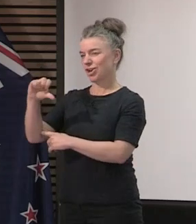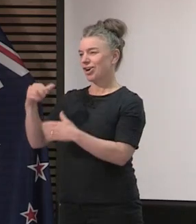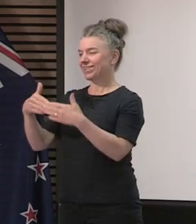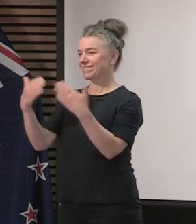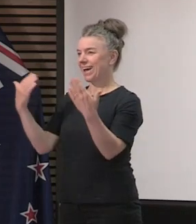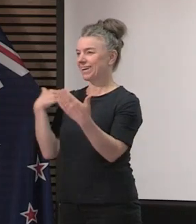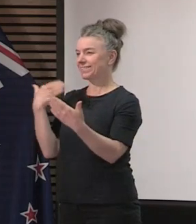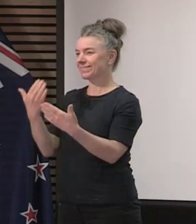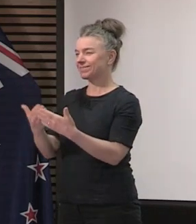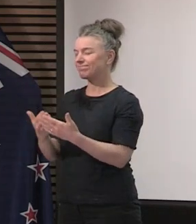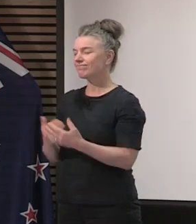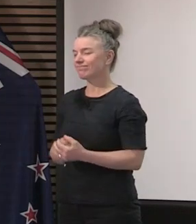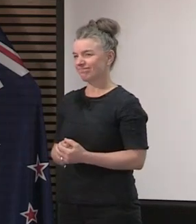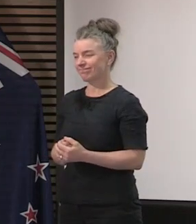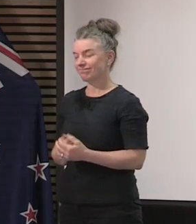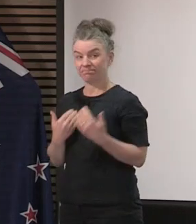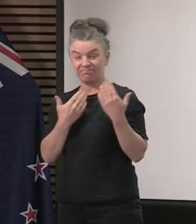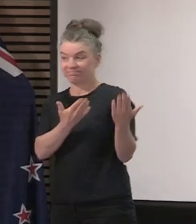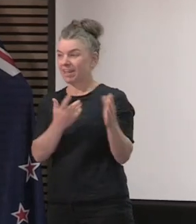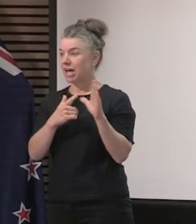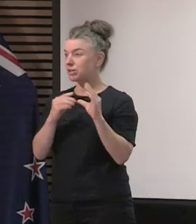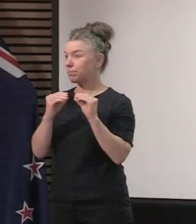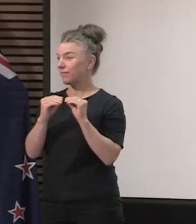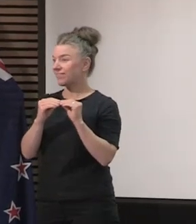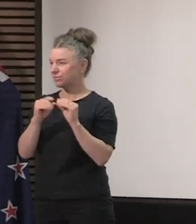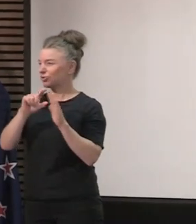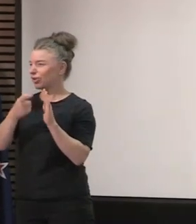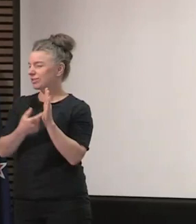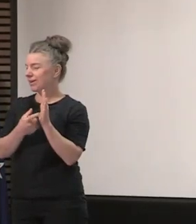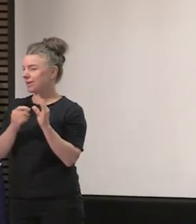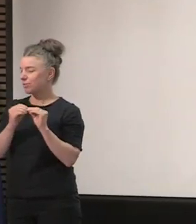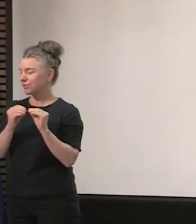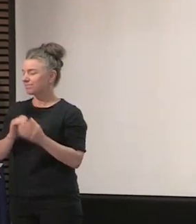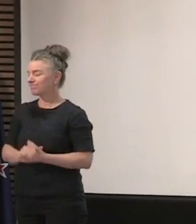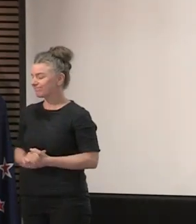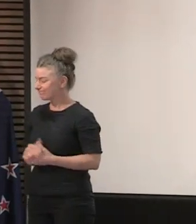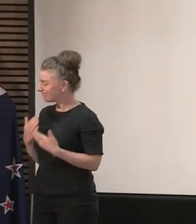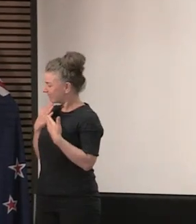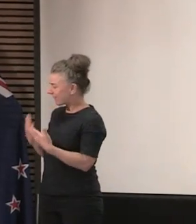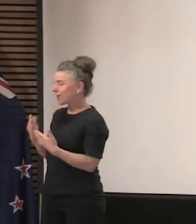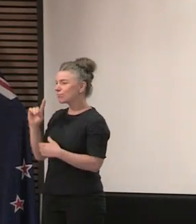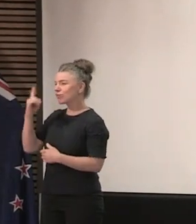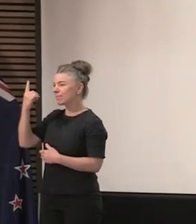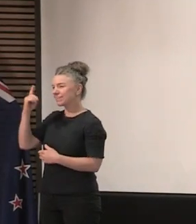Welcome to Red Bee Media's Live Remote Broadcasting Service. Tena koutou